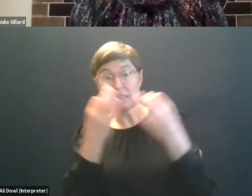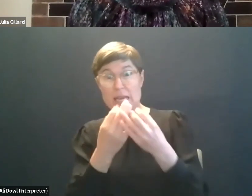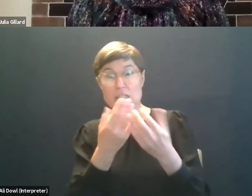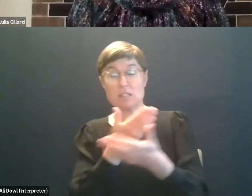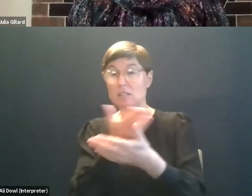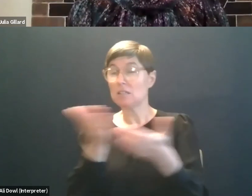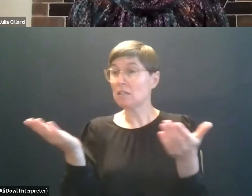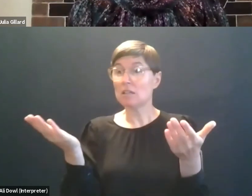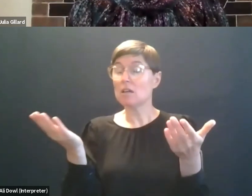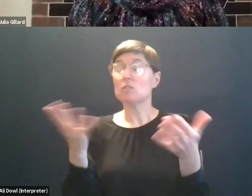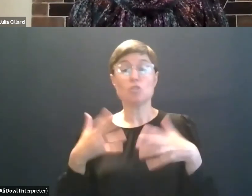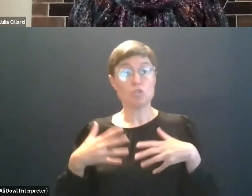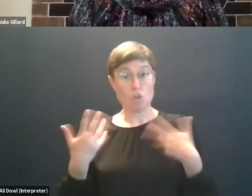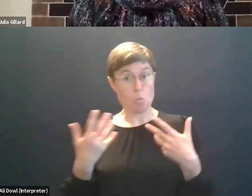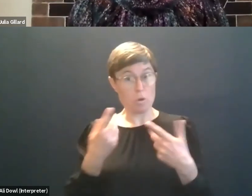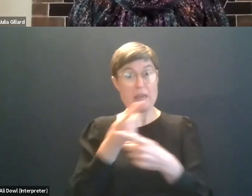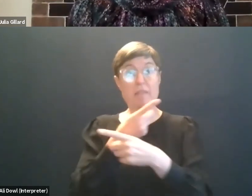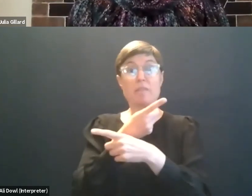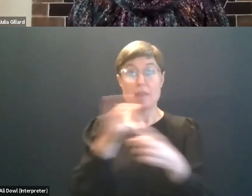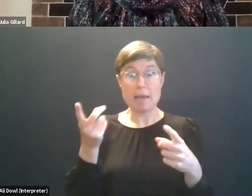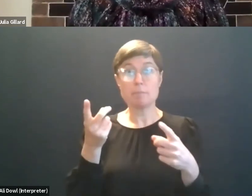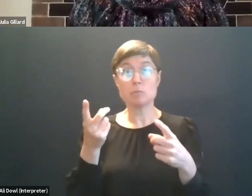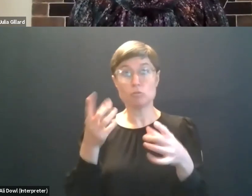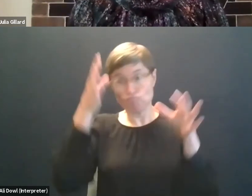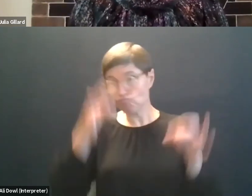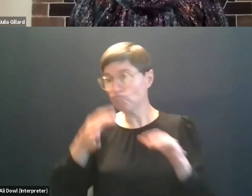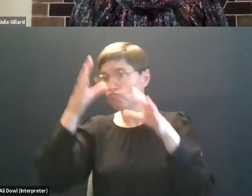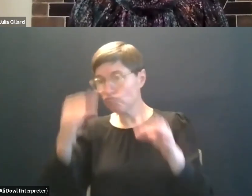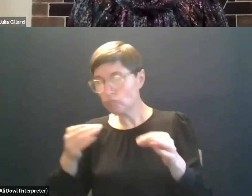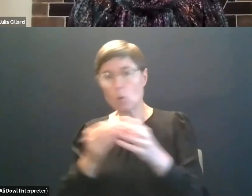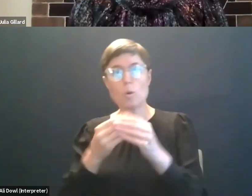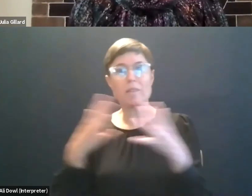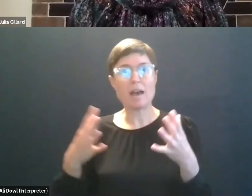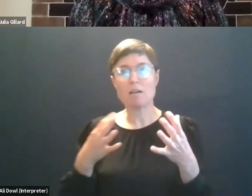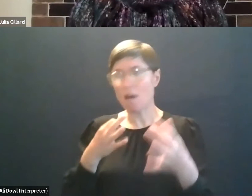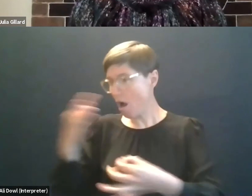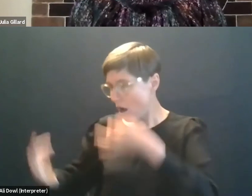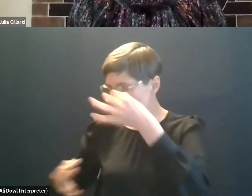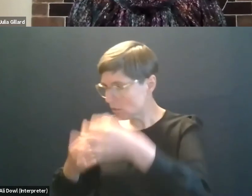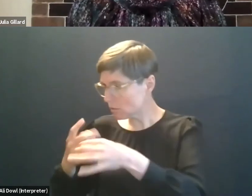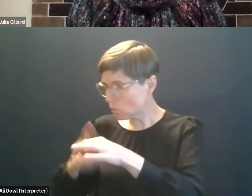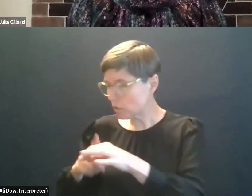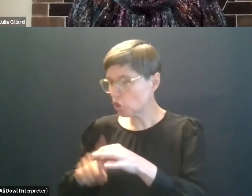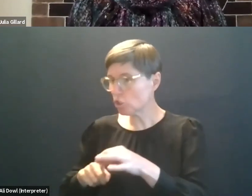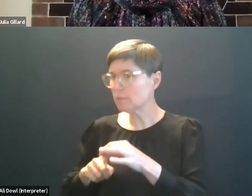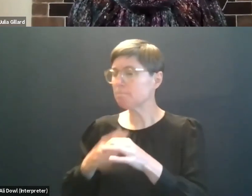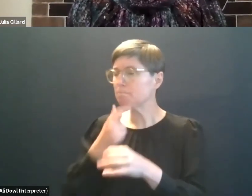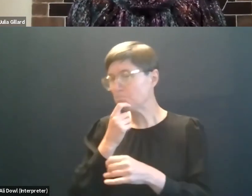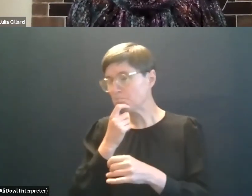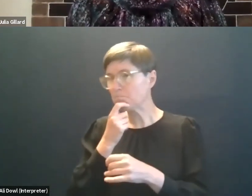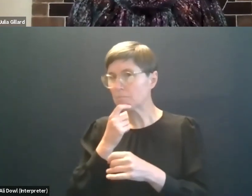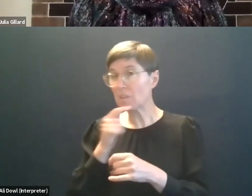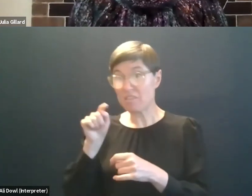Not adopt any measure without asking and answering the question, will this be good for diversity